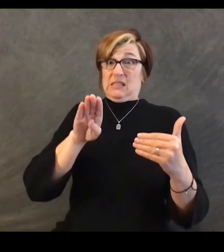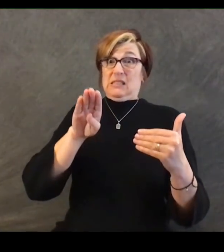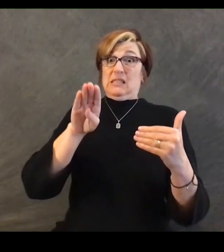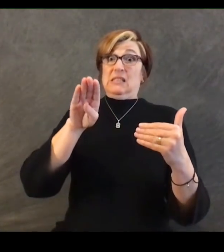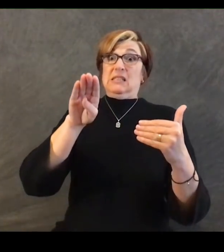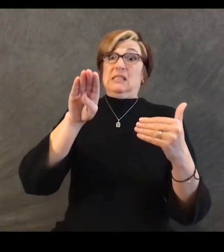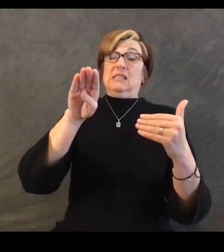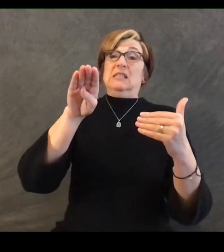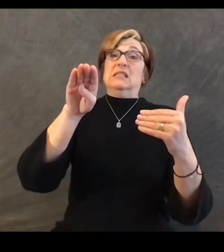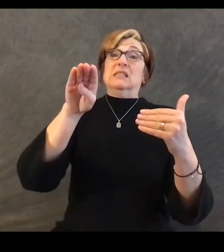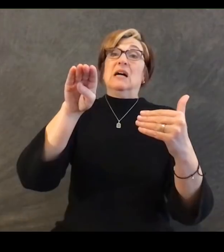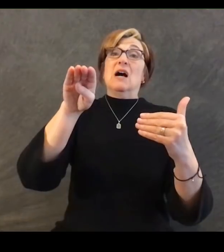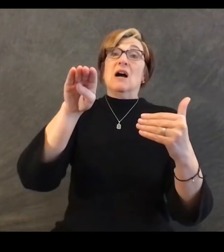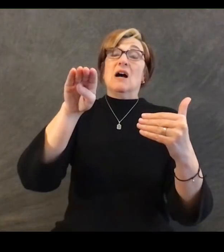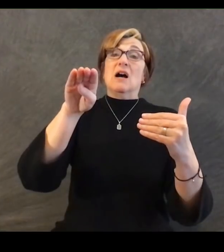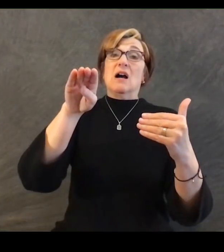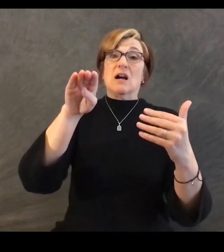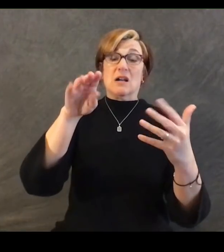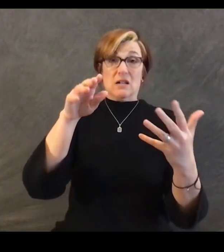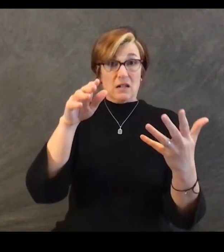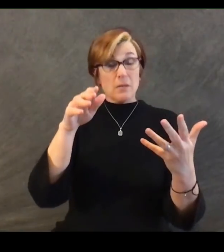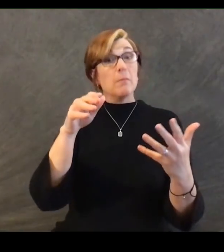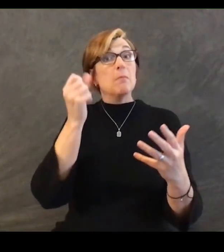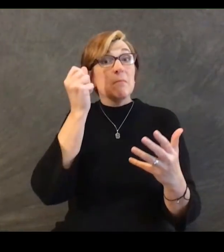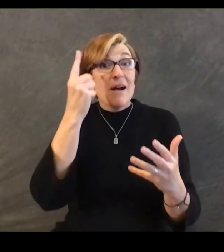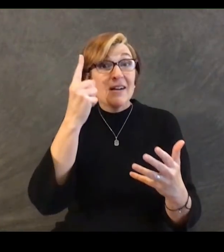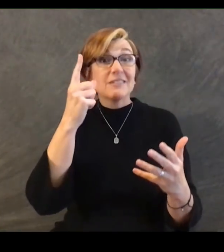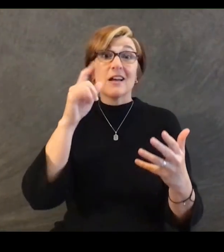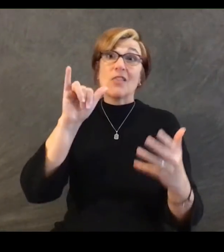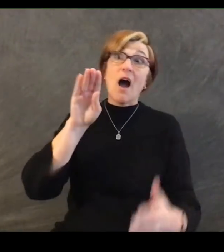when we're gonna see things get better all of a sudden and it's going to be